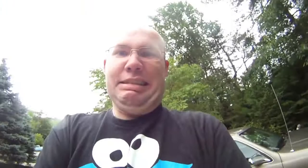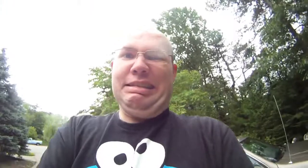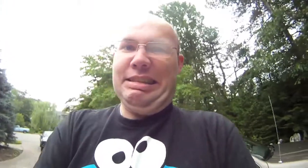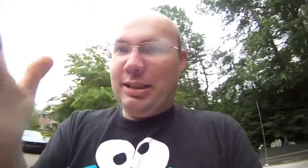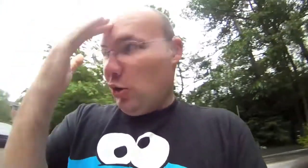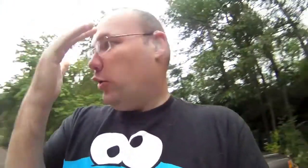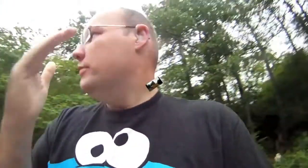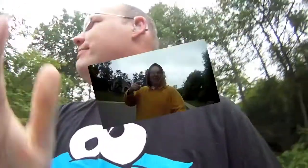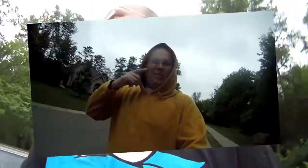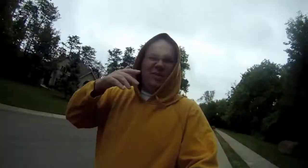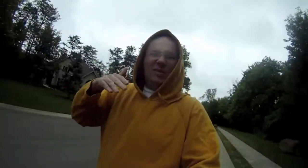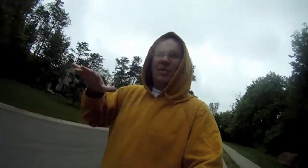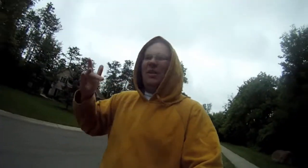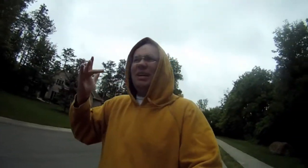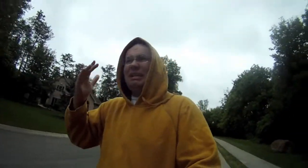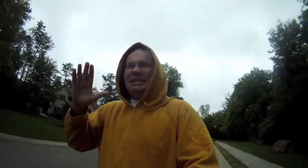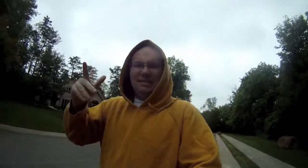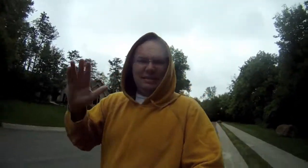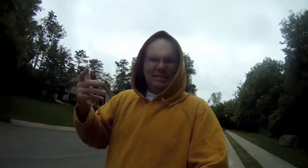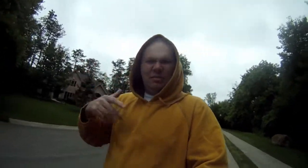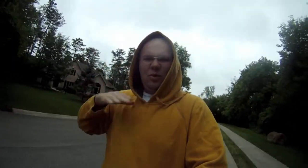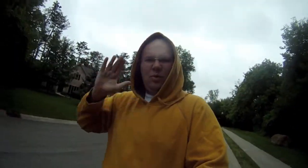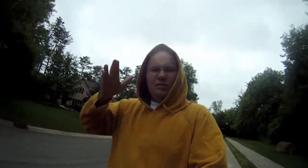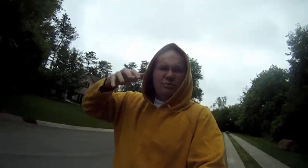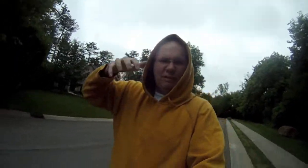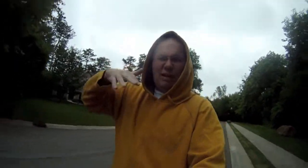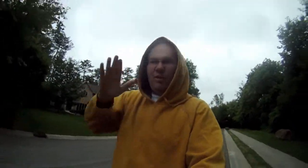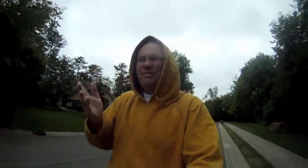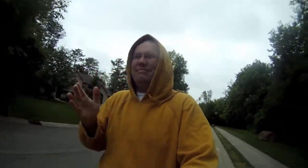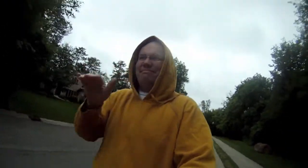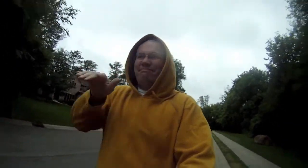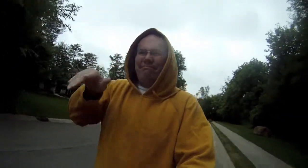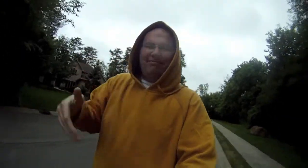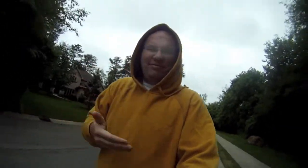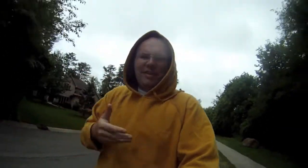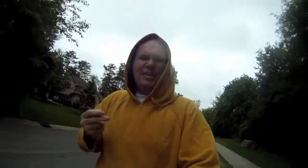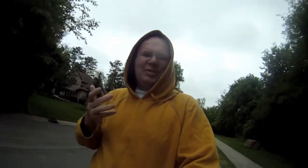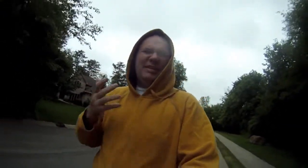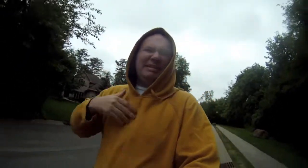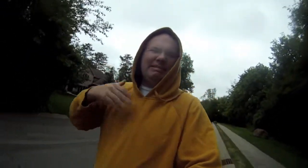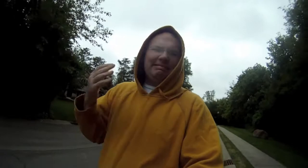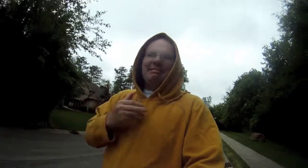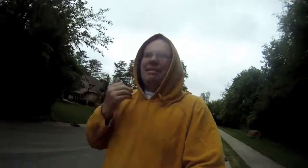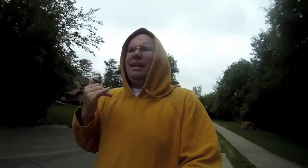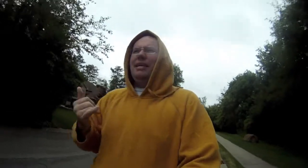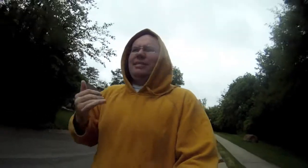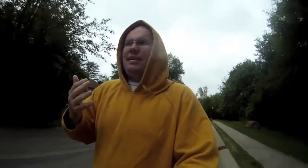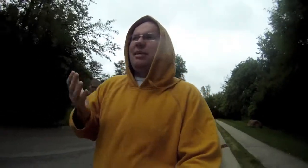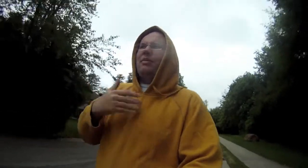(Whisper: I know...) Since it suppose to rain all evening, I better go for a walk now.